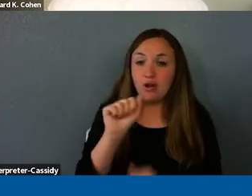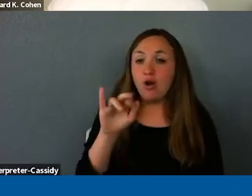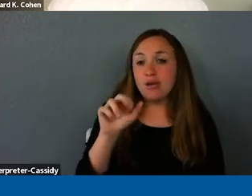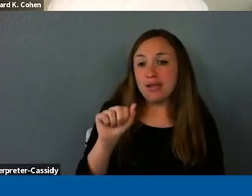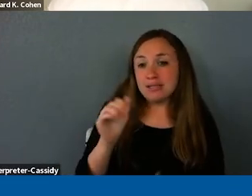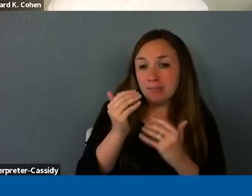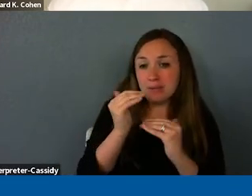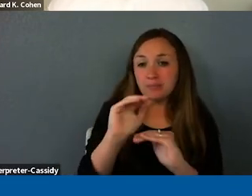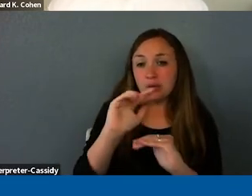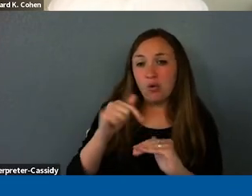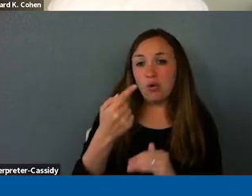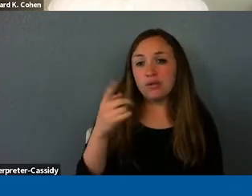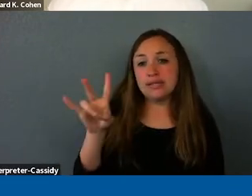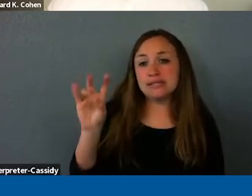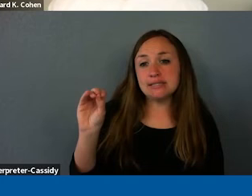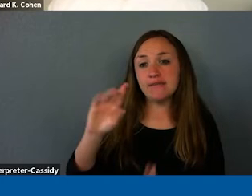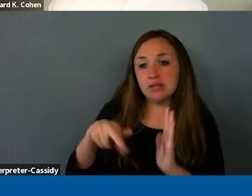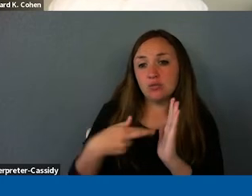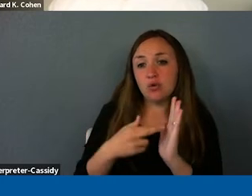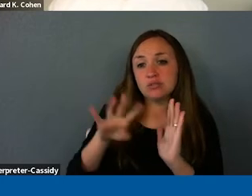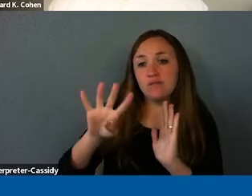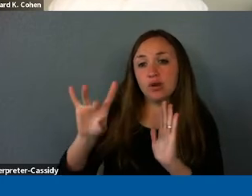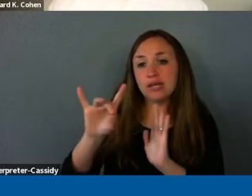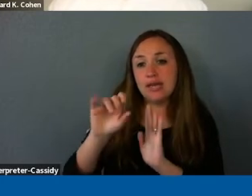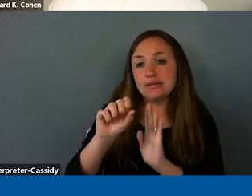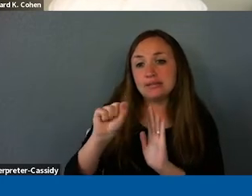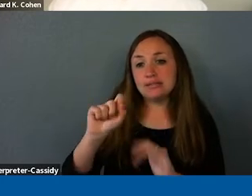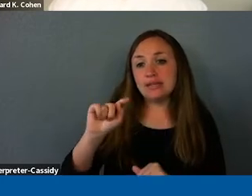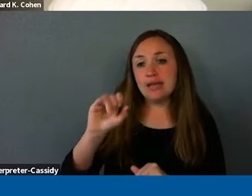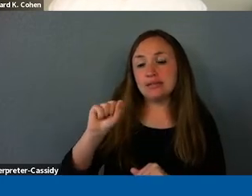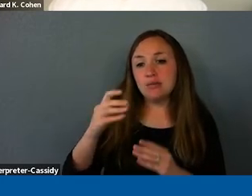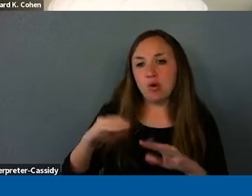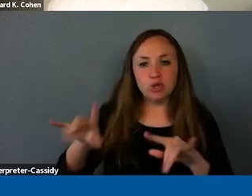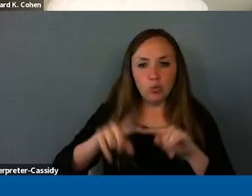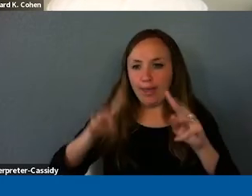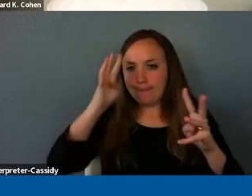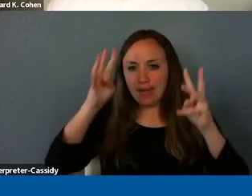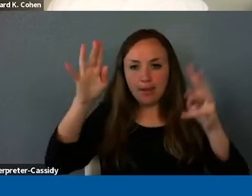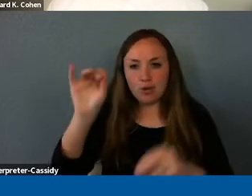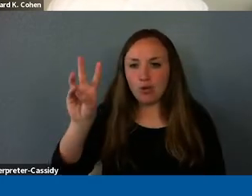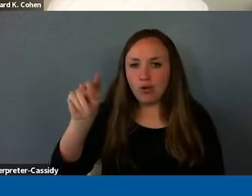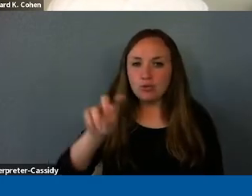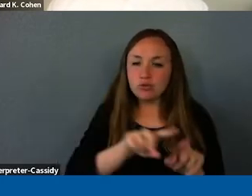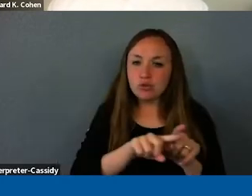There are only 70 roles and 48 States and Properties. You cannot make up your own. There are also strict rules